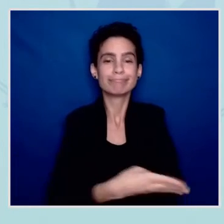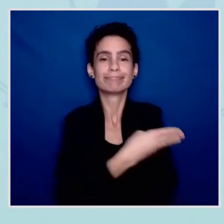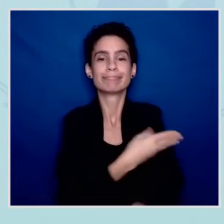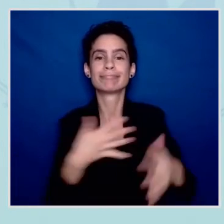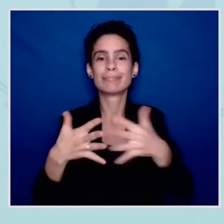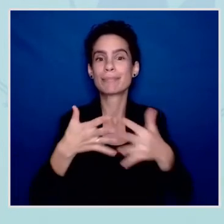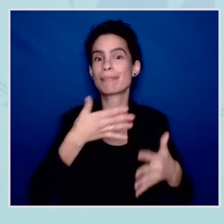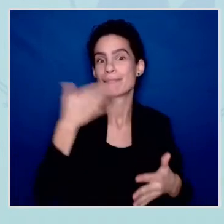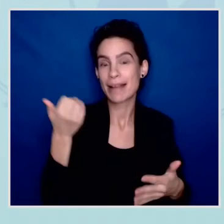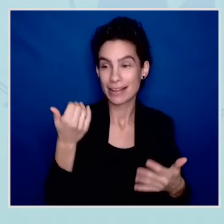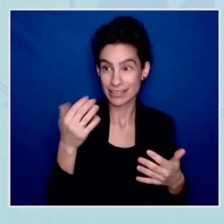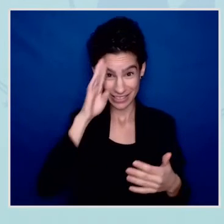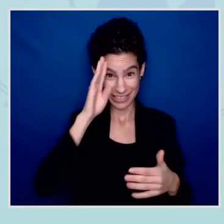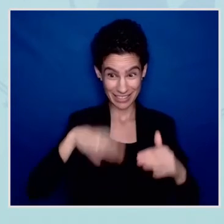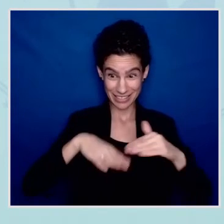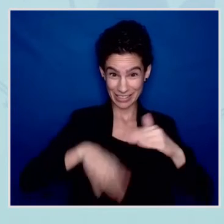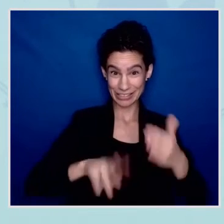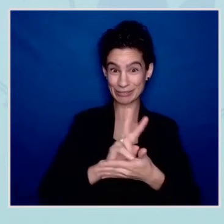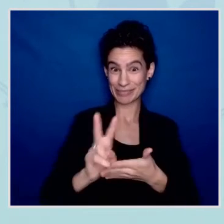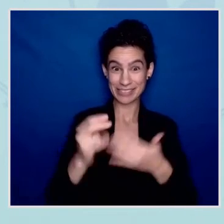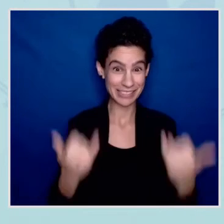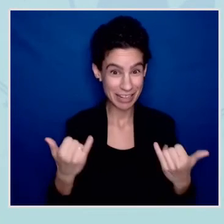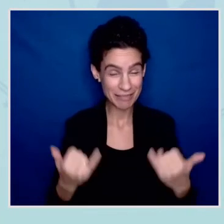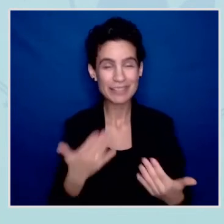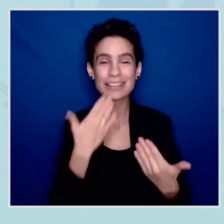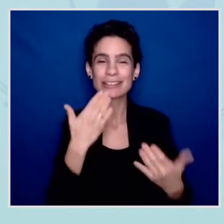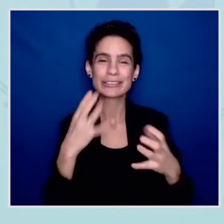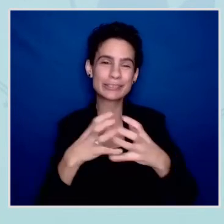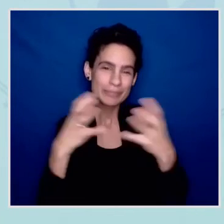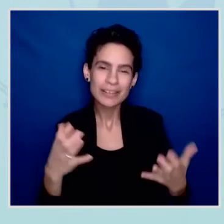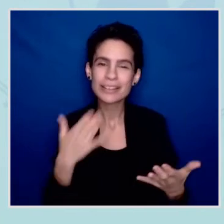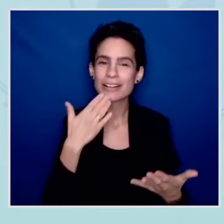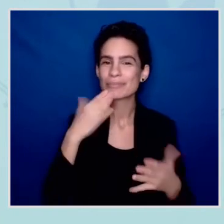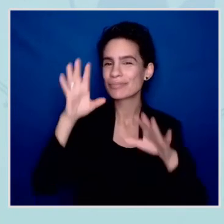OUR ENTIRE ECONOMIC TEAM, WE